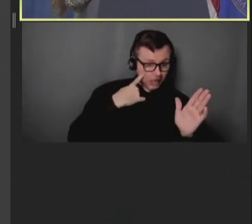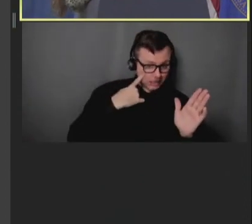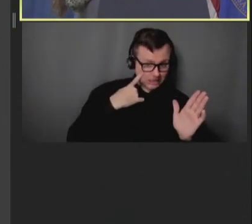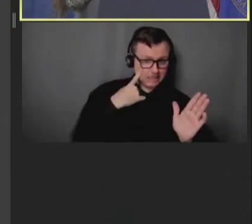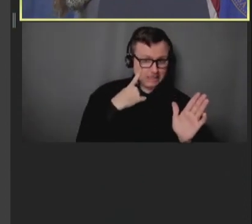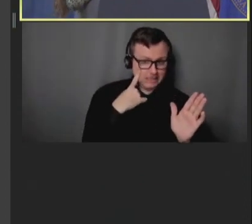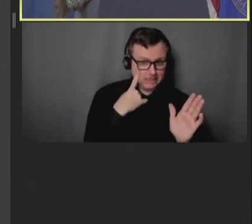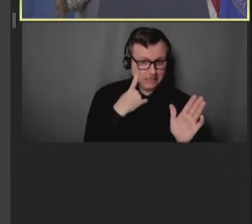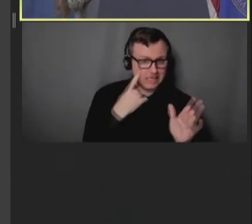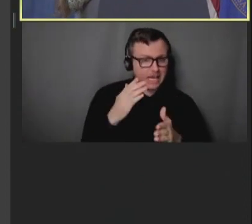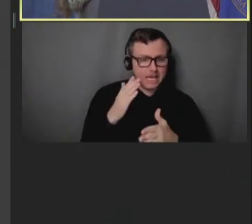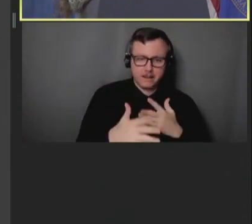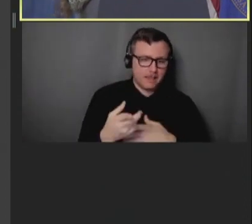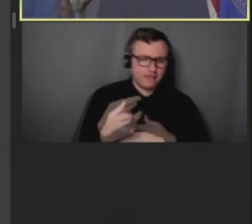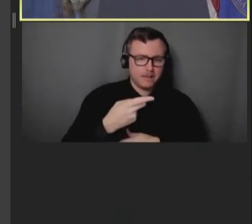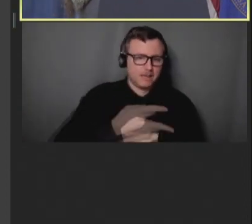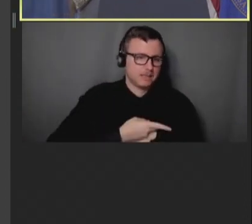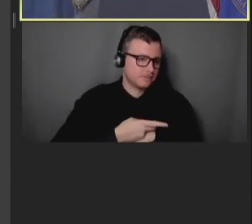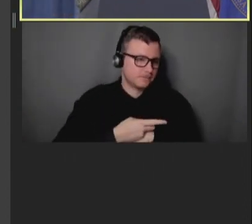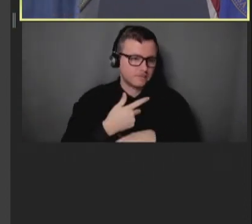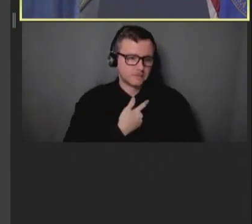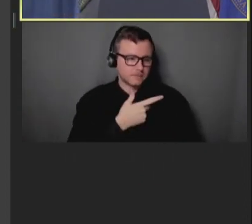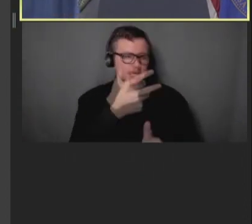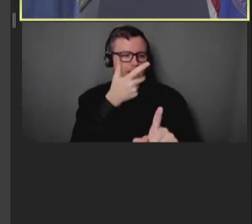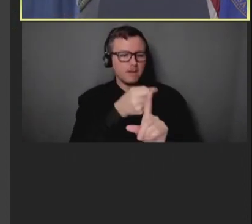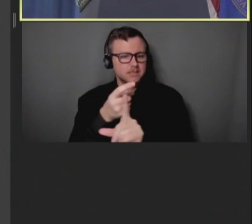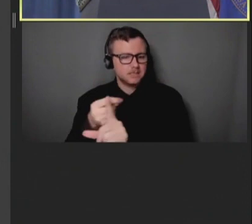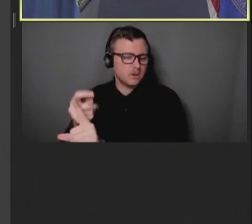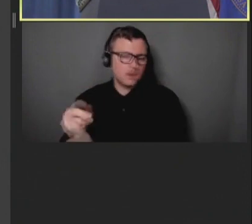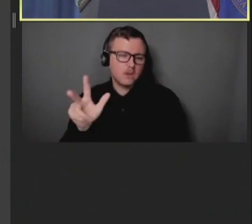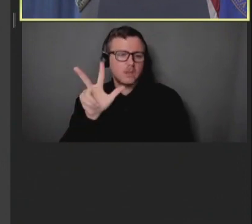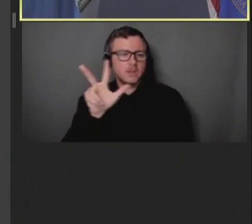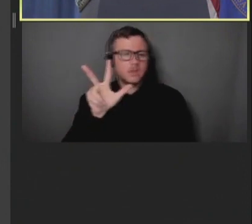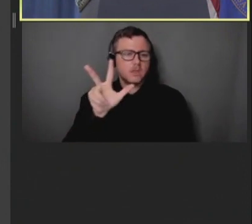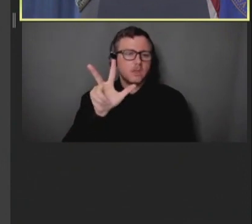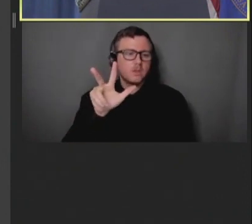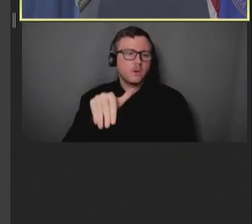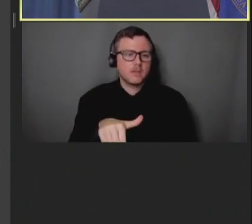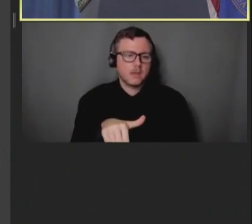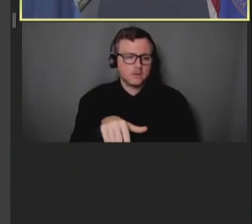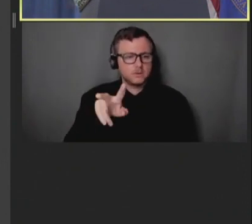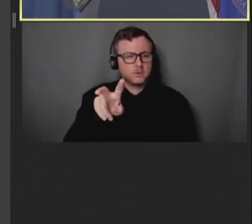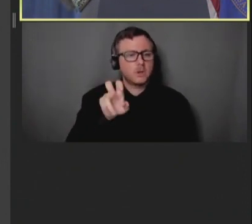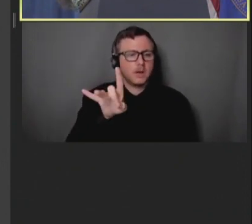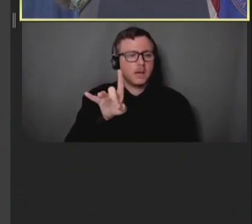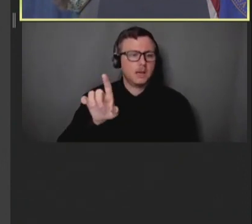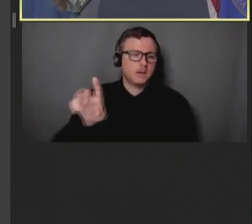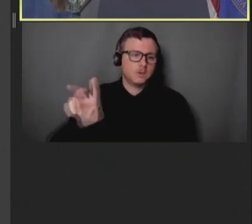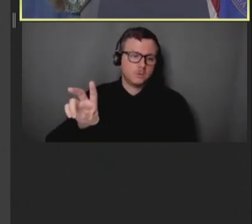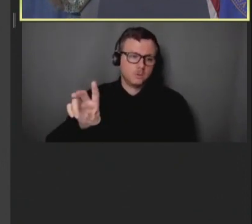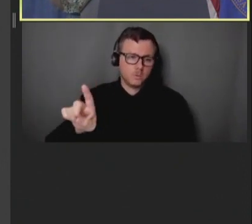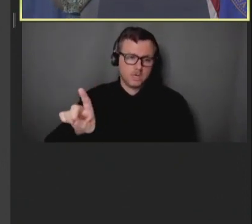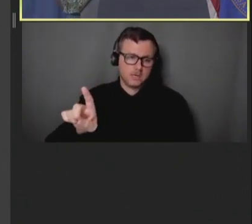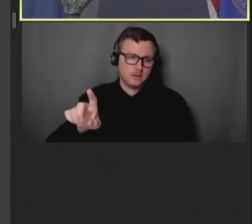At the end of the day, we fully vaccinated 3,281 people. That's all I have for you.